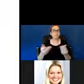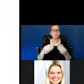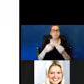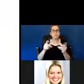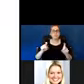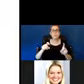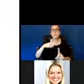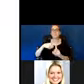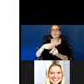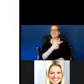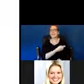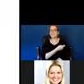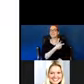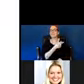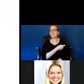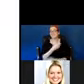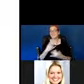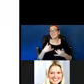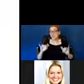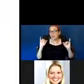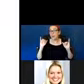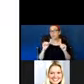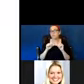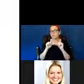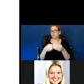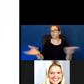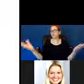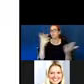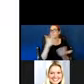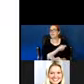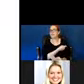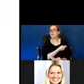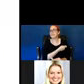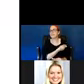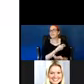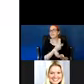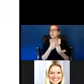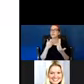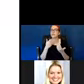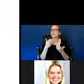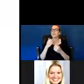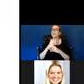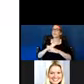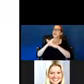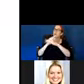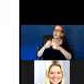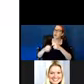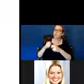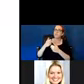This is really low barrier access to vaccines. Again, meeting our patients wherever they are.